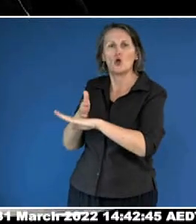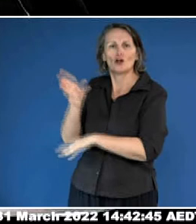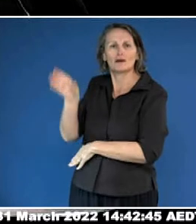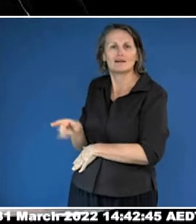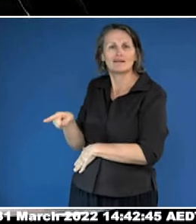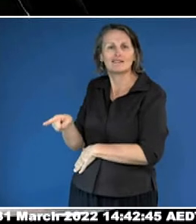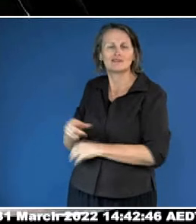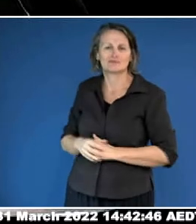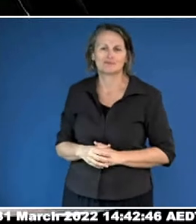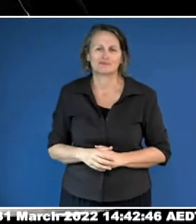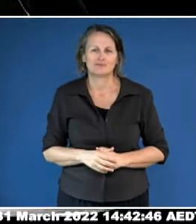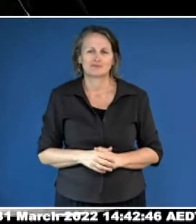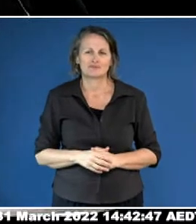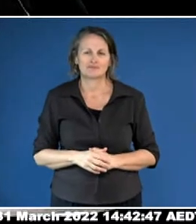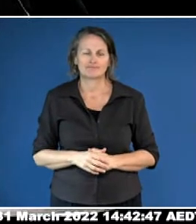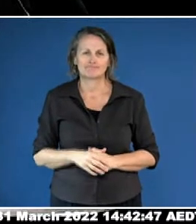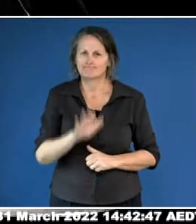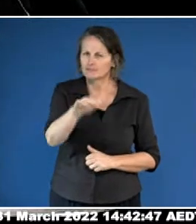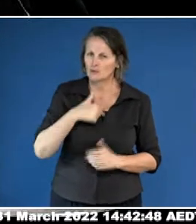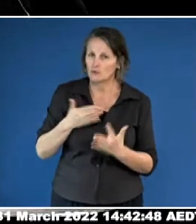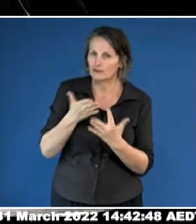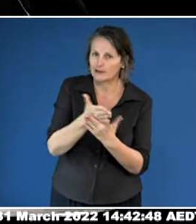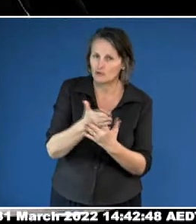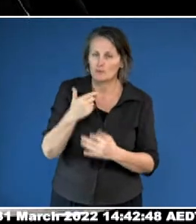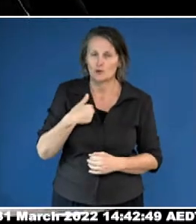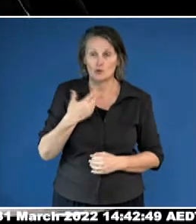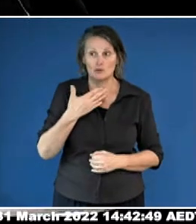Because I think this links very closely to the question that I was going to ask Carolyn